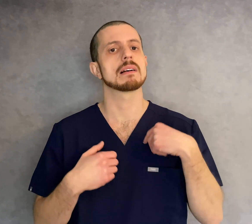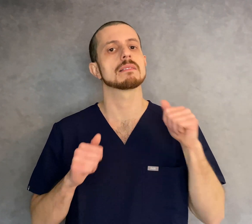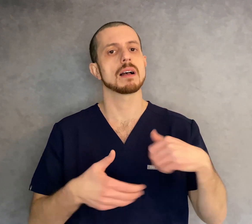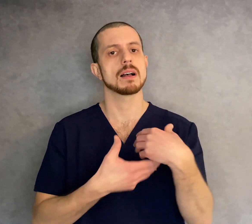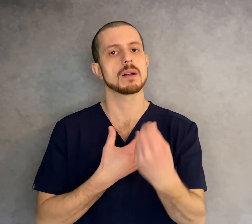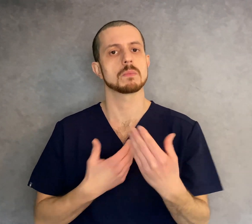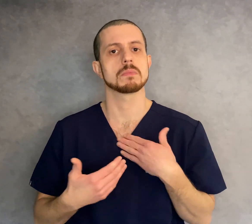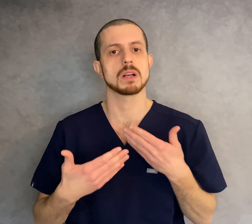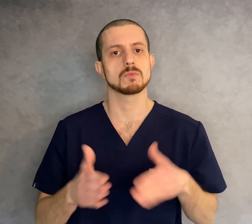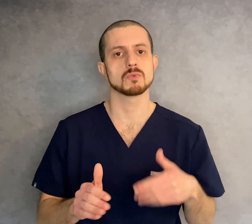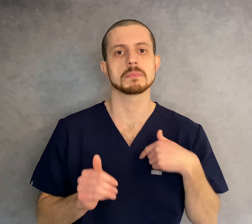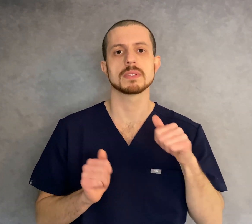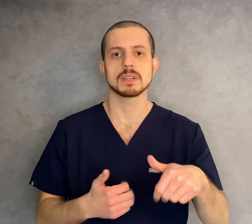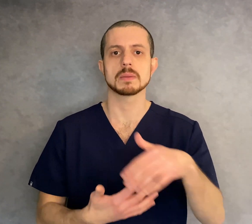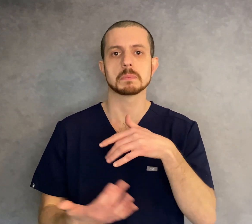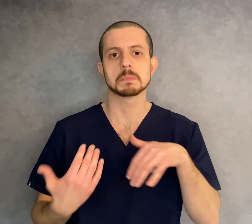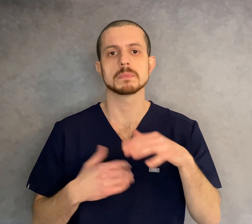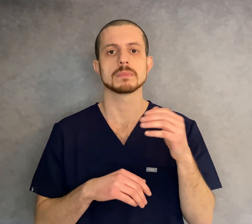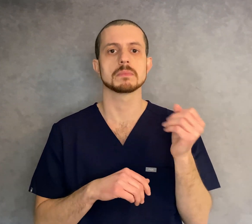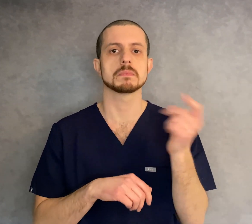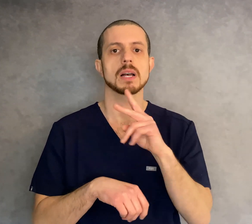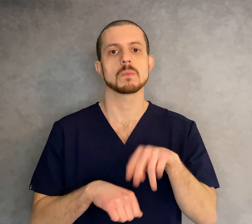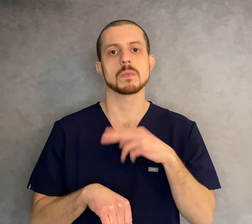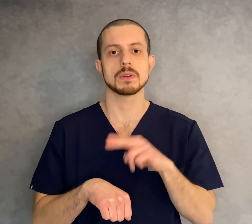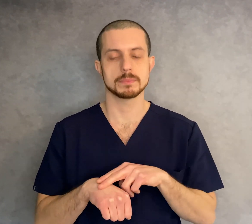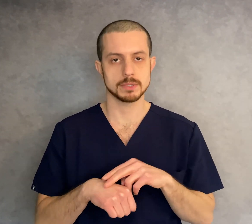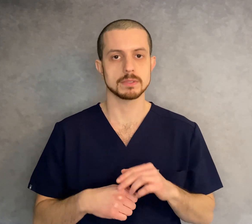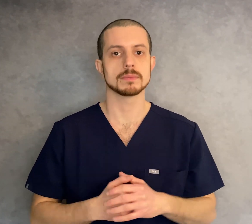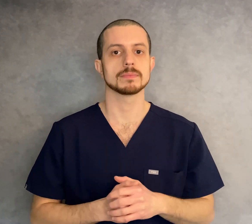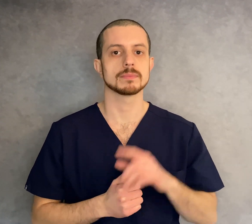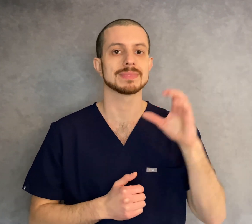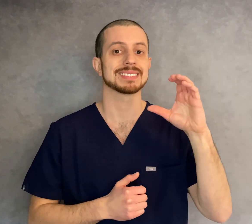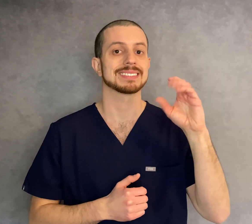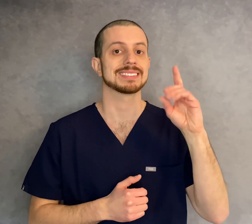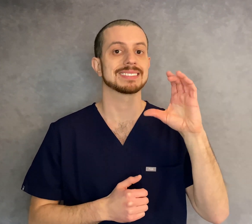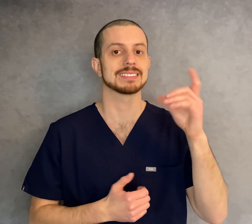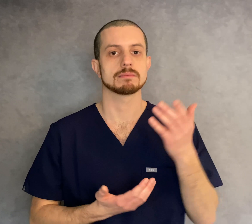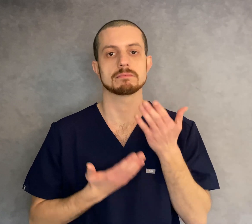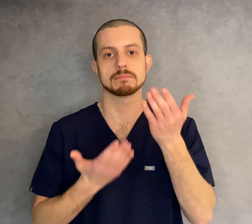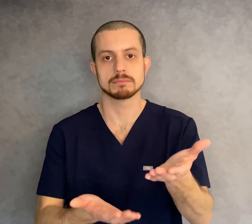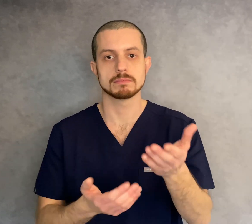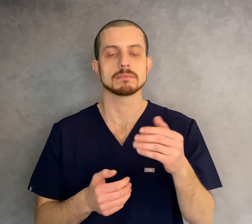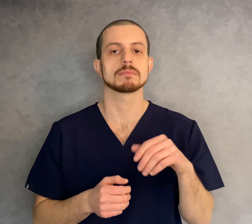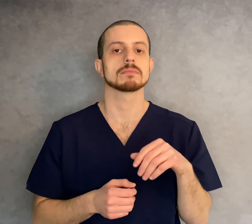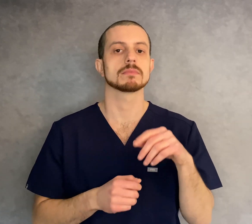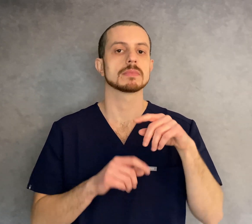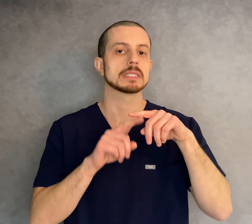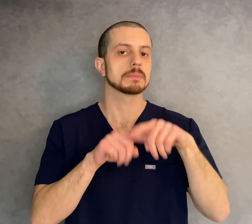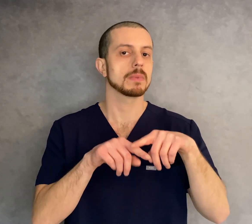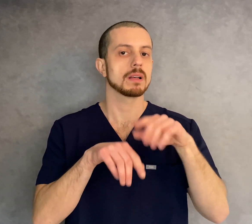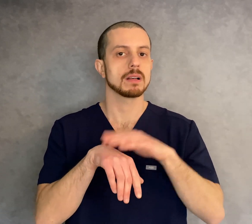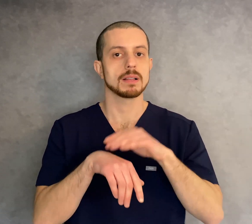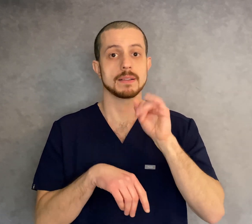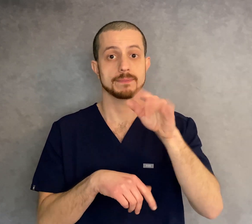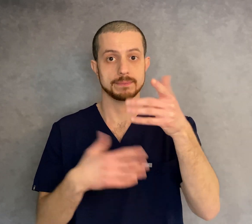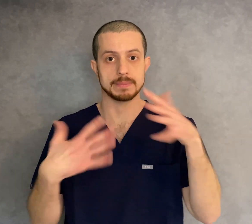When can I come out of isolation? When can I resume normal activities? The CDC recommendations depend on whether you've